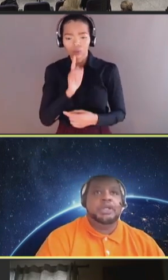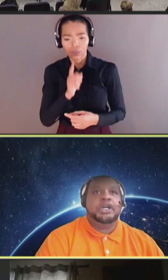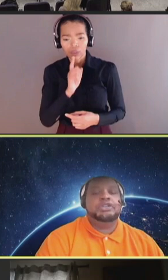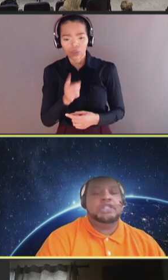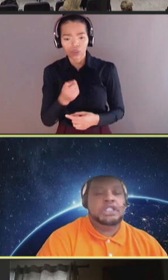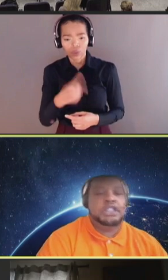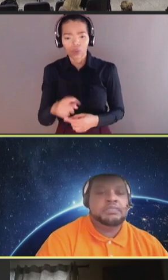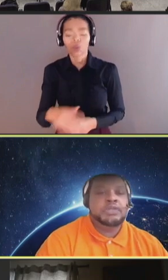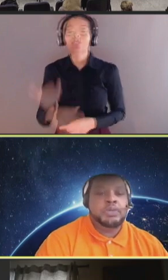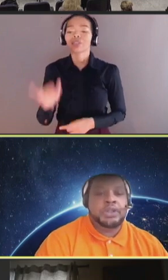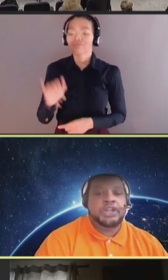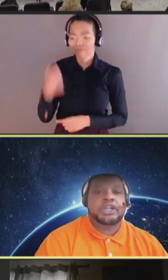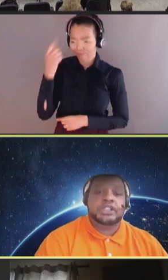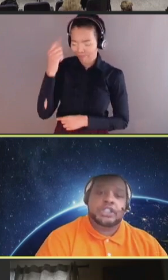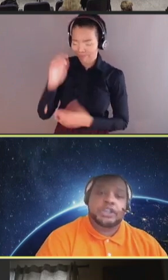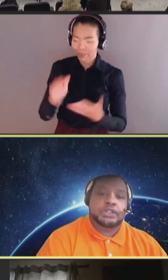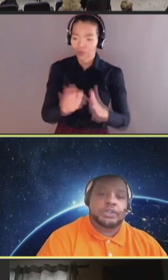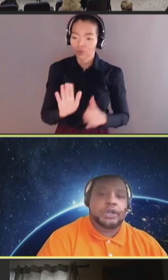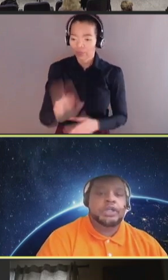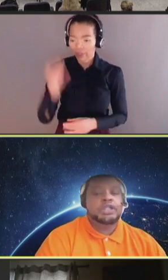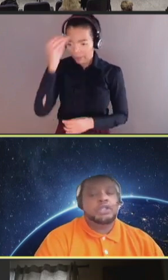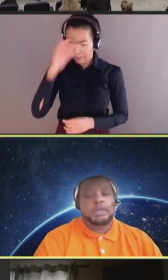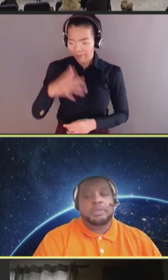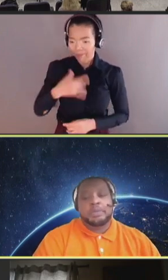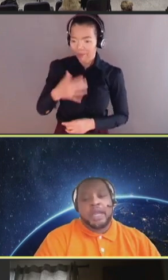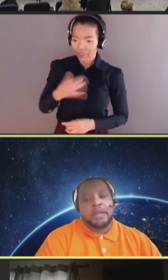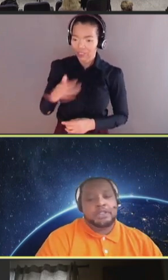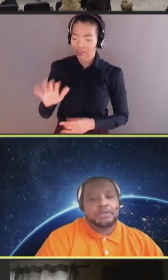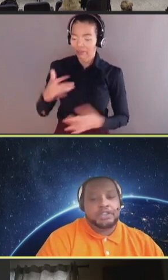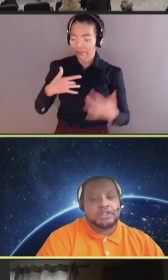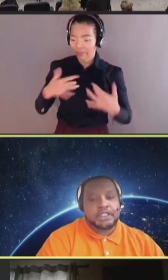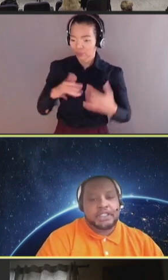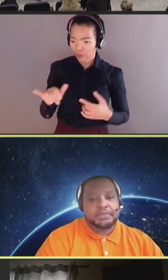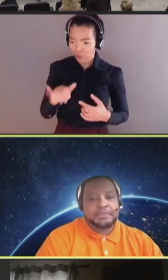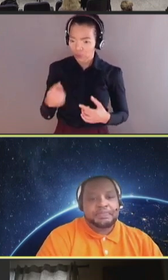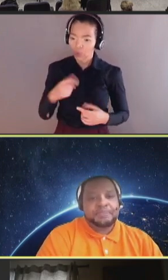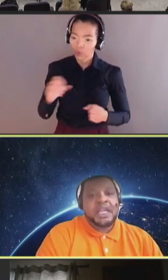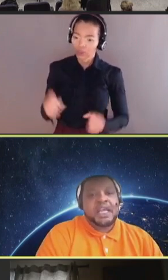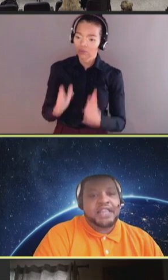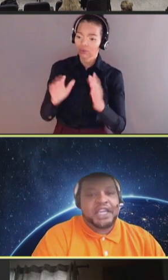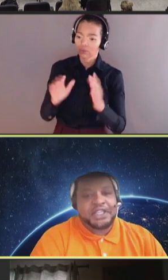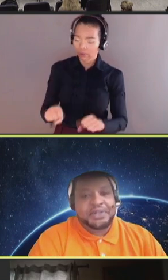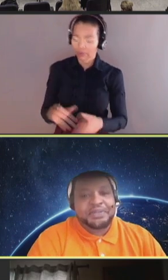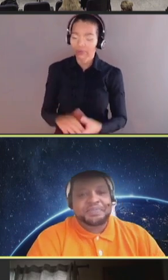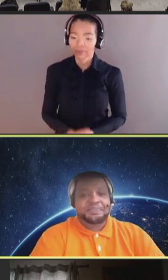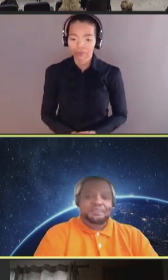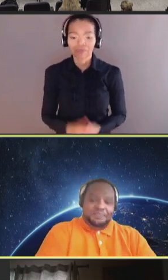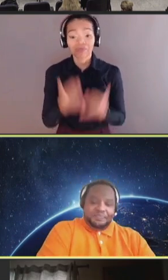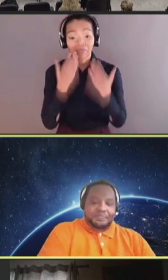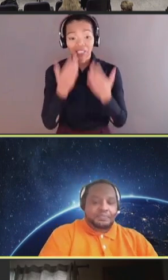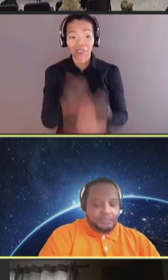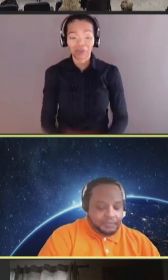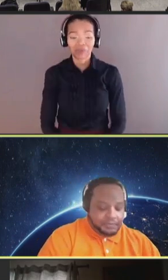and we understood what their concerns were, so that we were able to address them. Thank you.